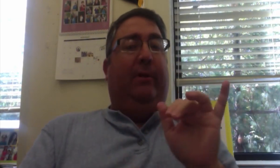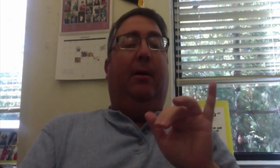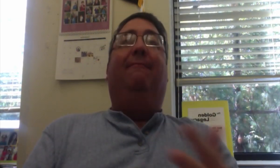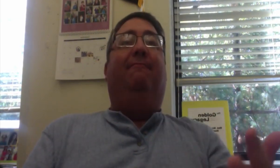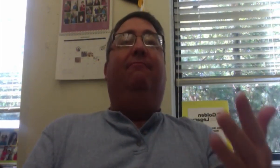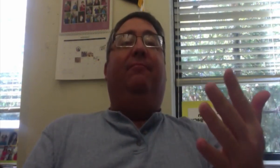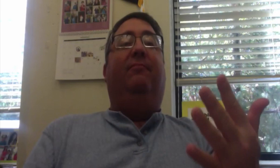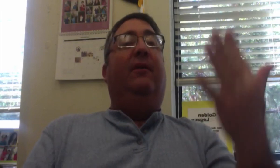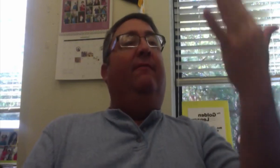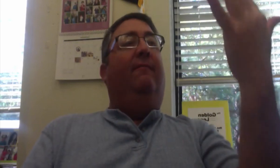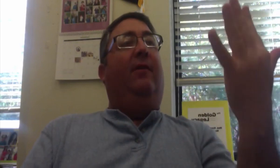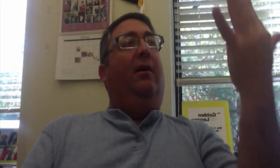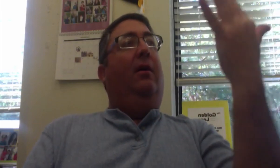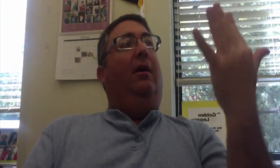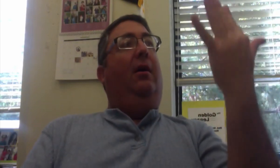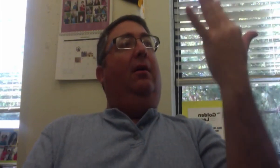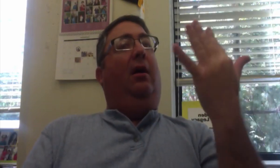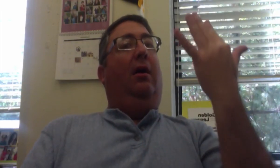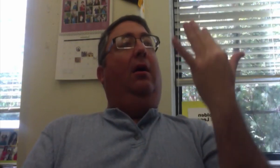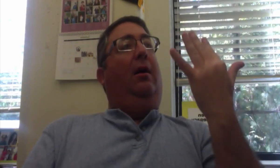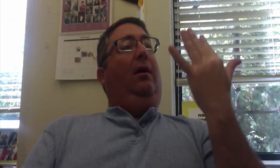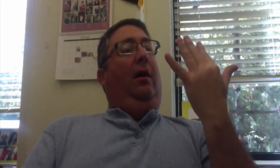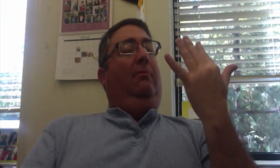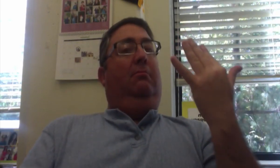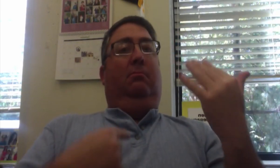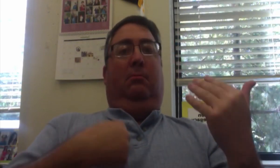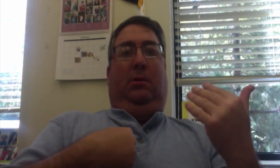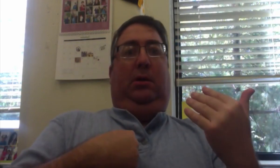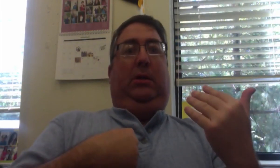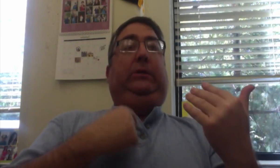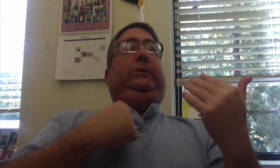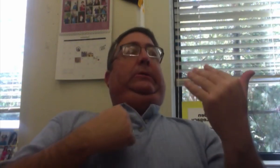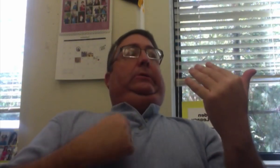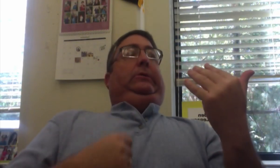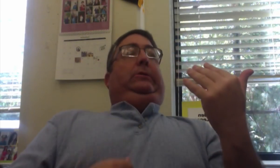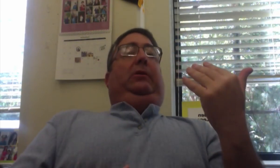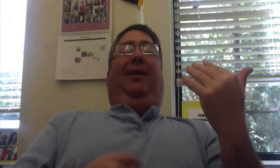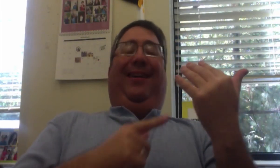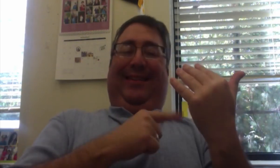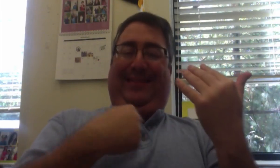Like, if I were to sign "5 people approached me, and I felt nervous".